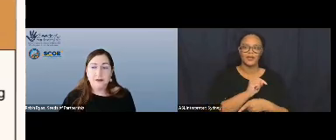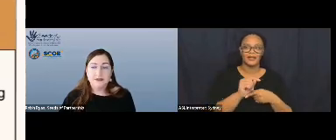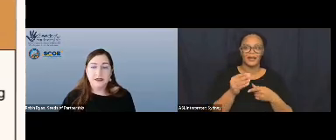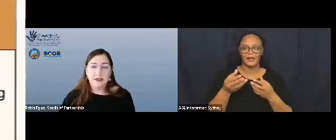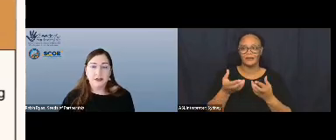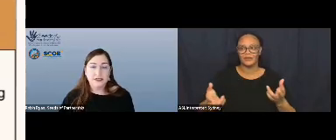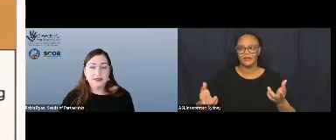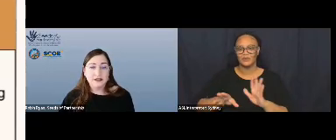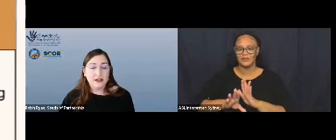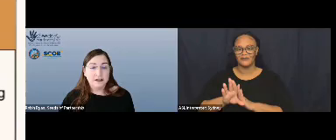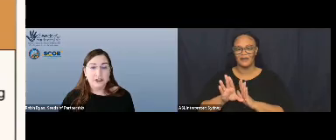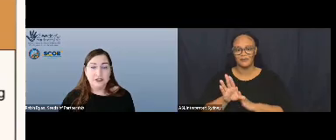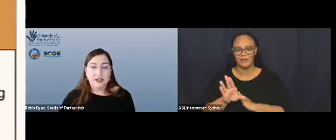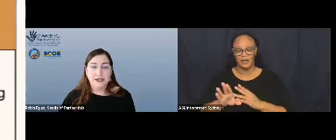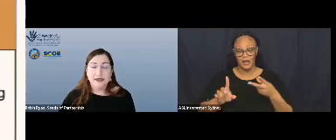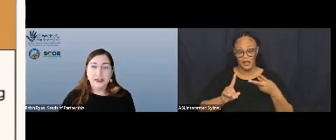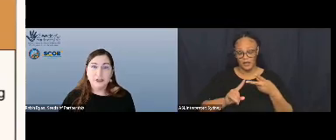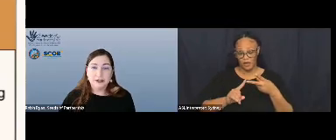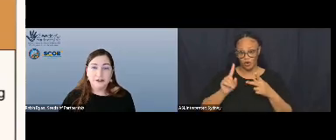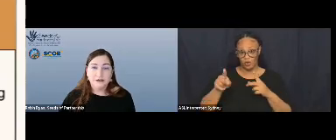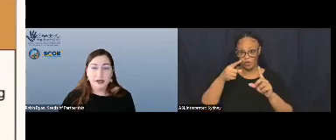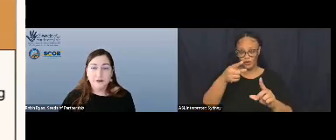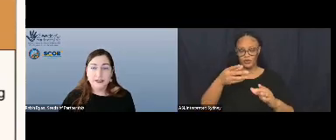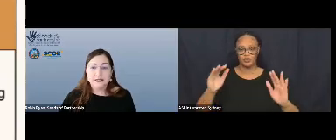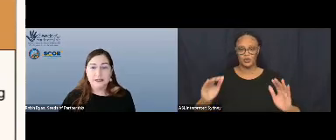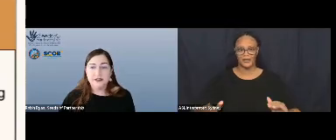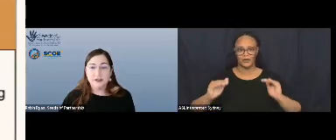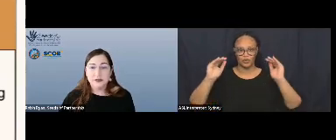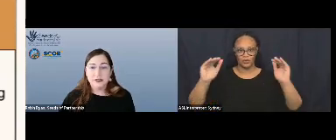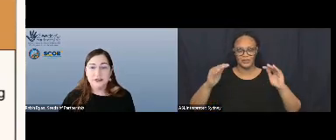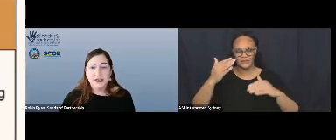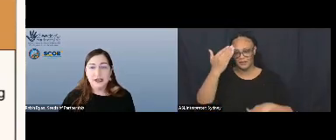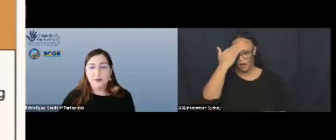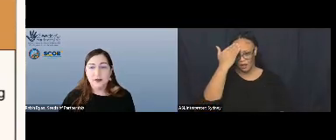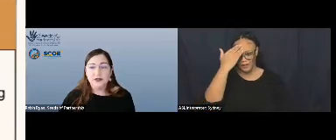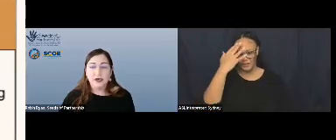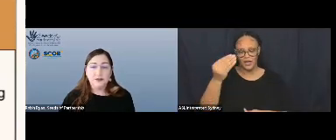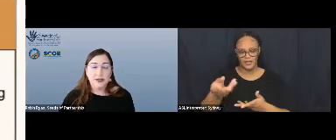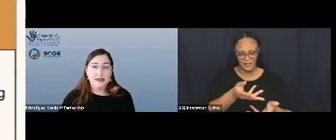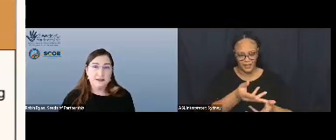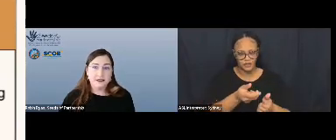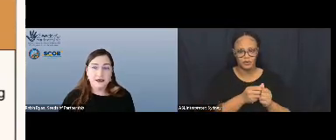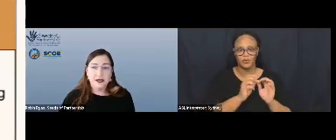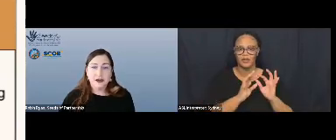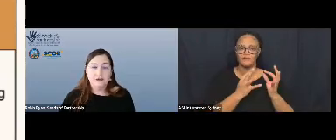They aim to increase knowledge and engagement of families and students and build the capacity